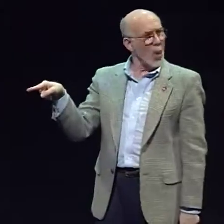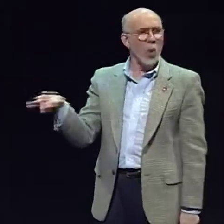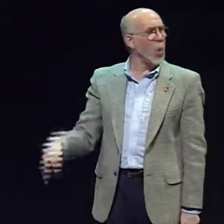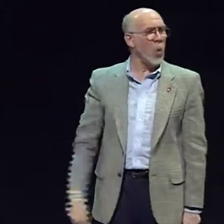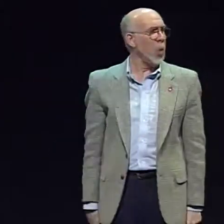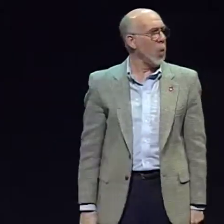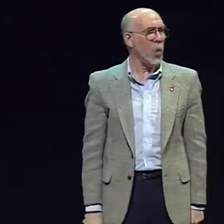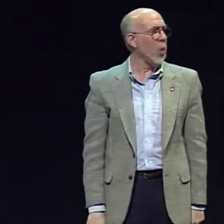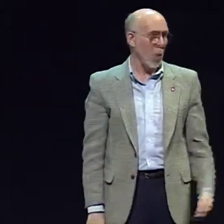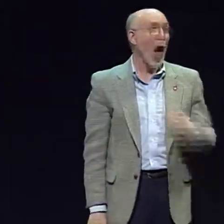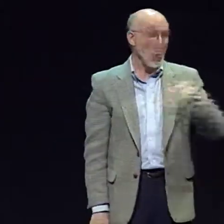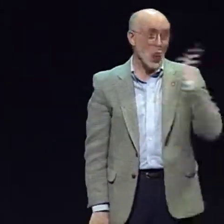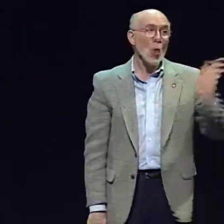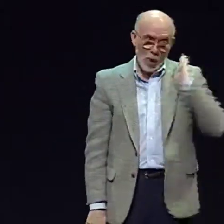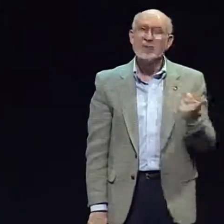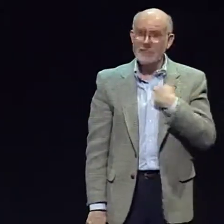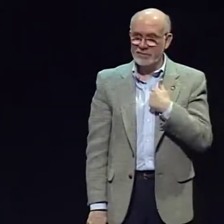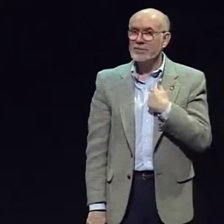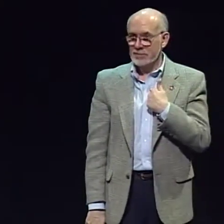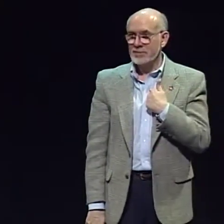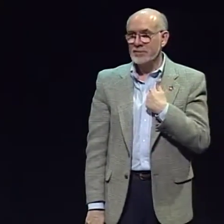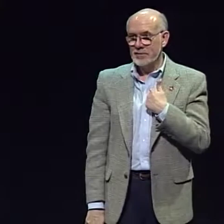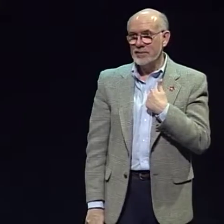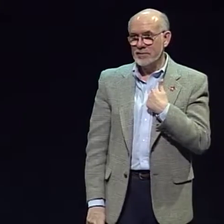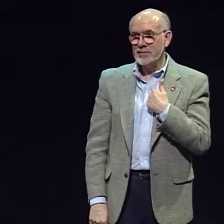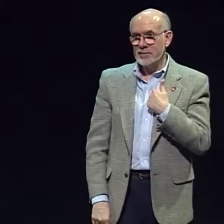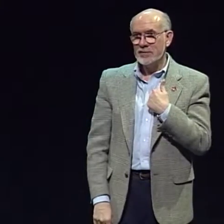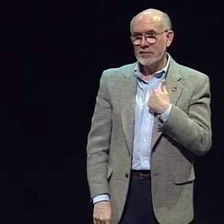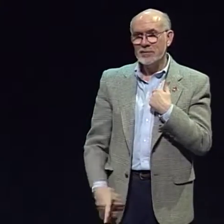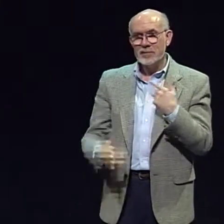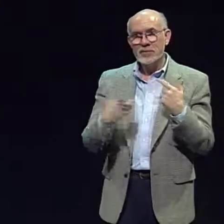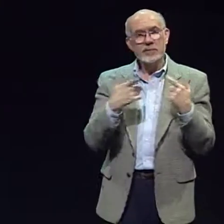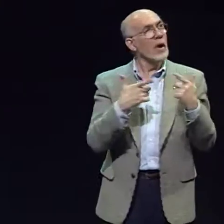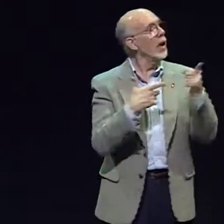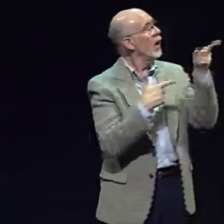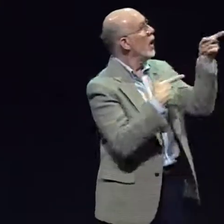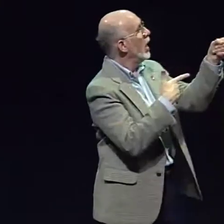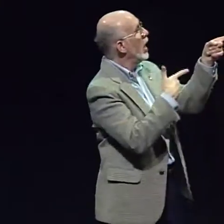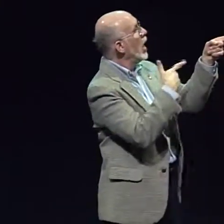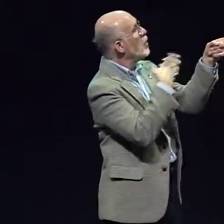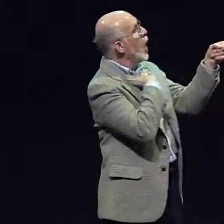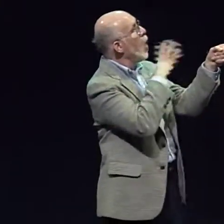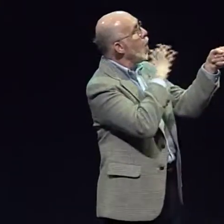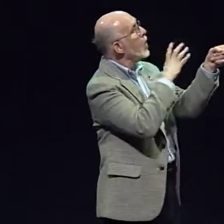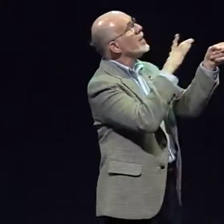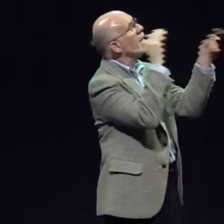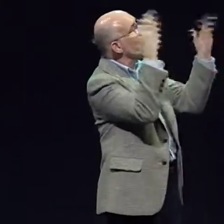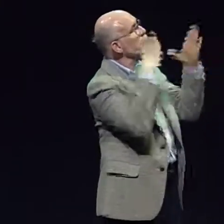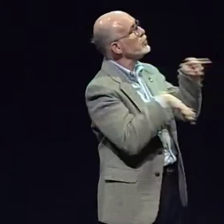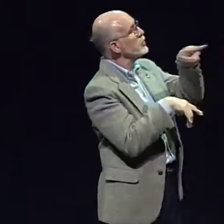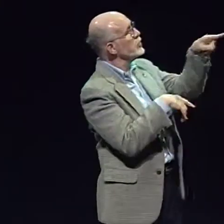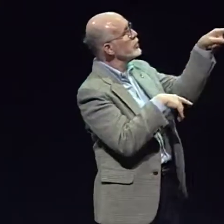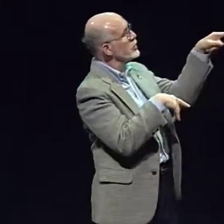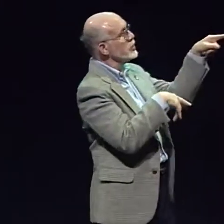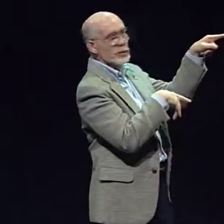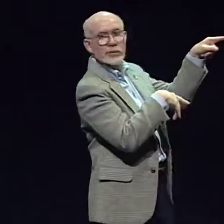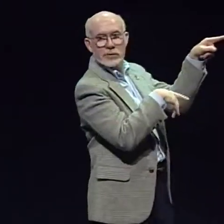AND IS IT MY DUTY TO BE A CRITIC AND CRITICIZE THEM? NO. I USED TO BE THAT WAY. THAT WAS MY MIND-SET.